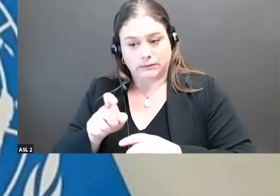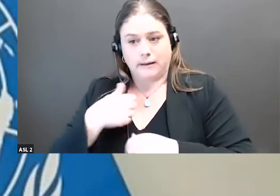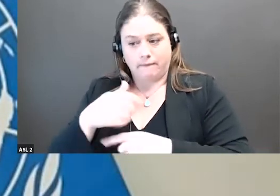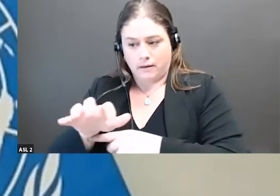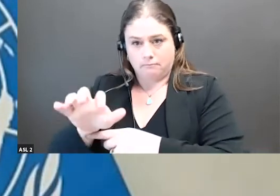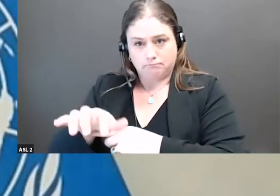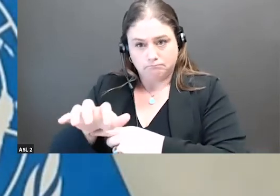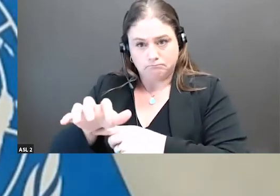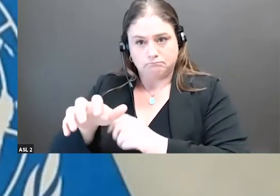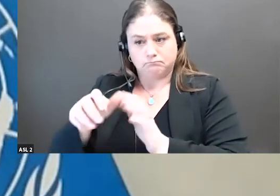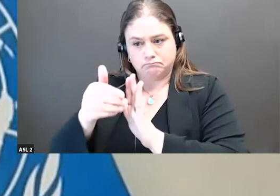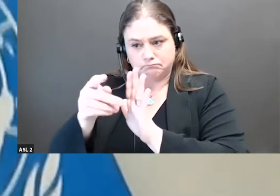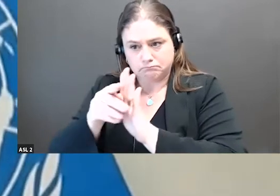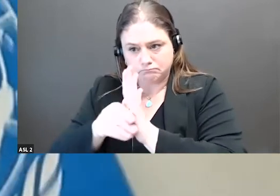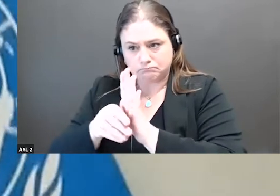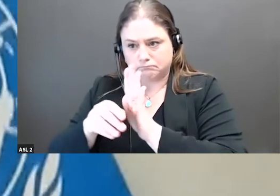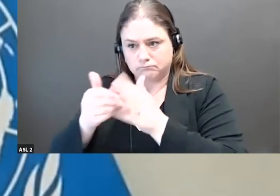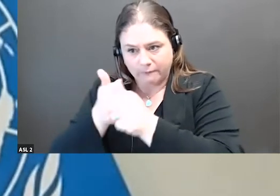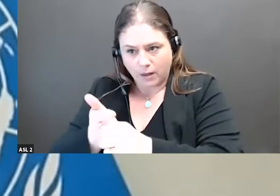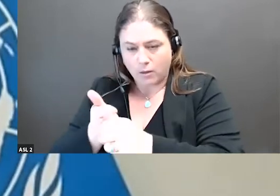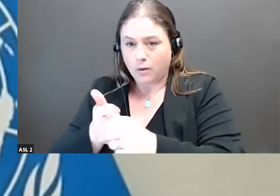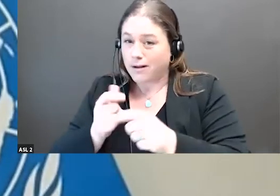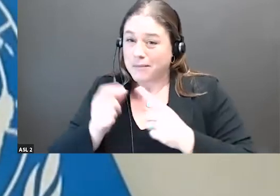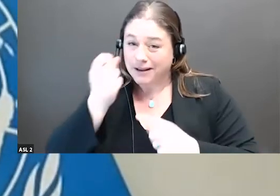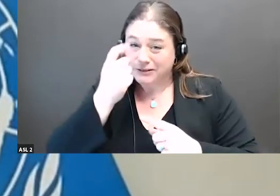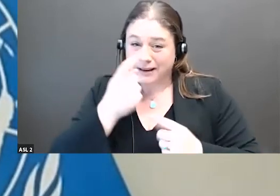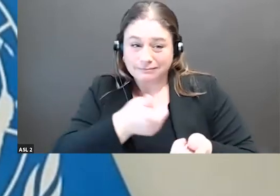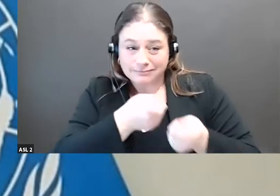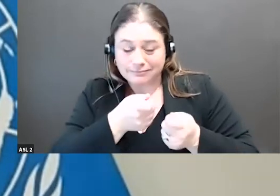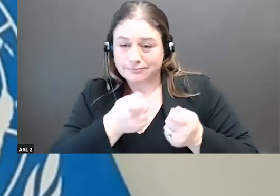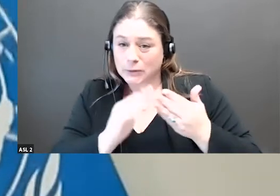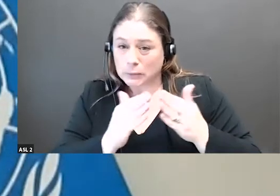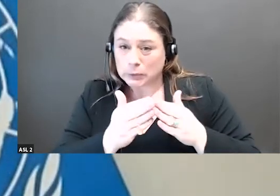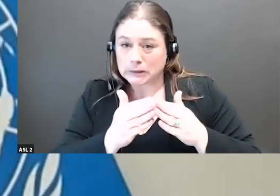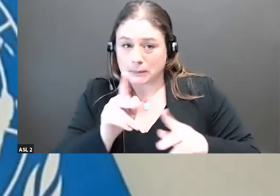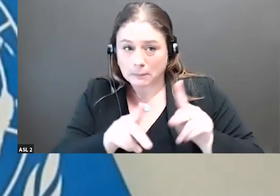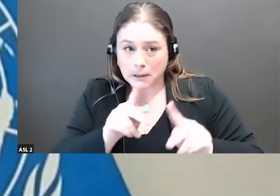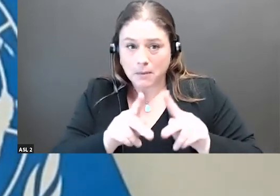but you also need to get people on board, you need to get governments on board, employers on board.